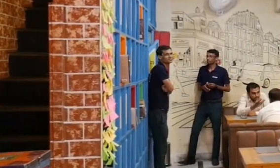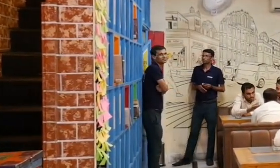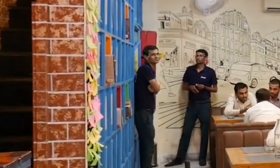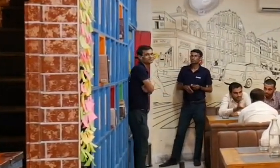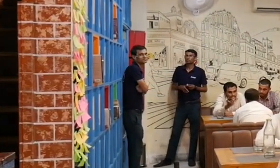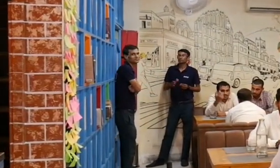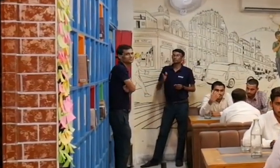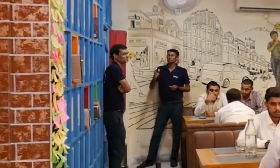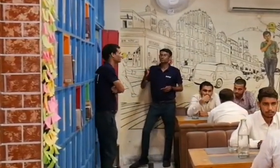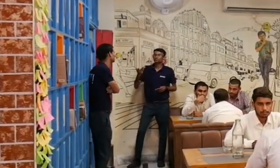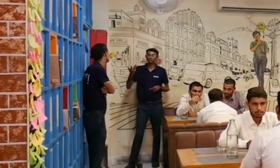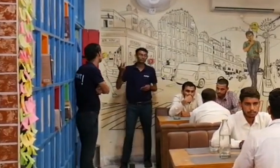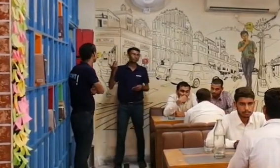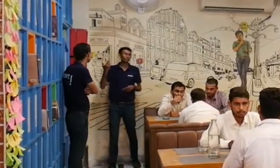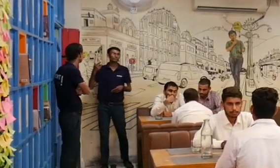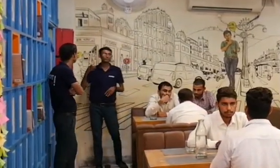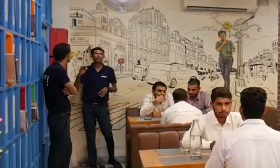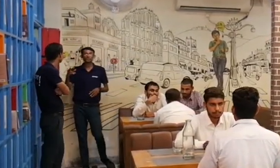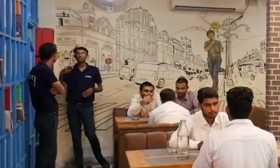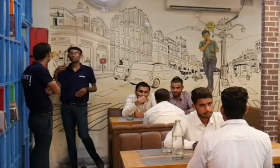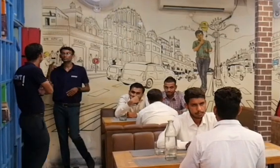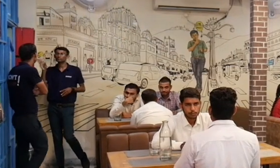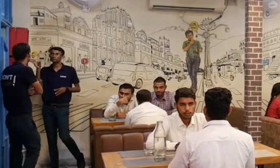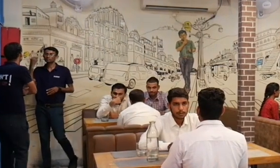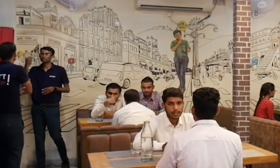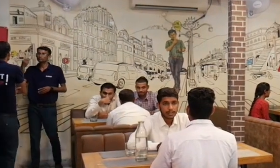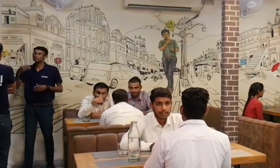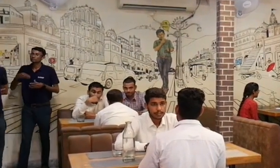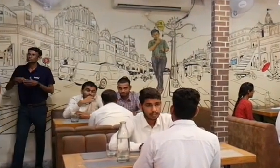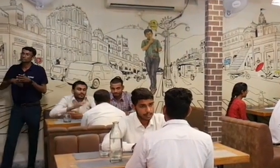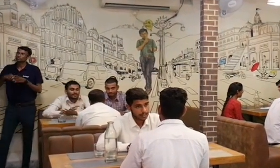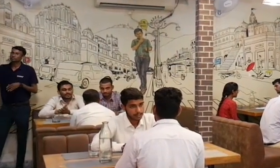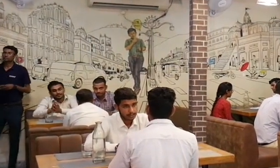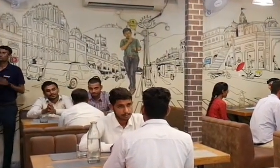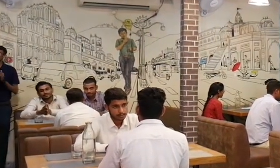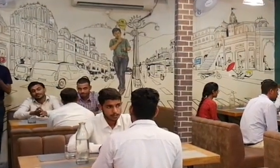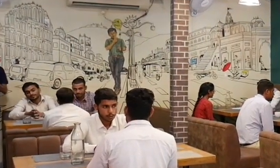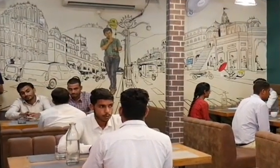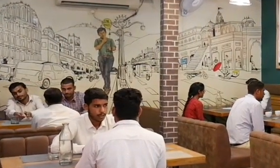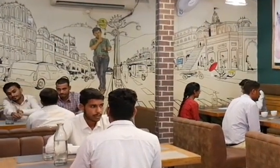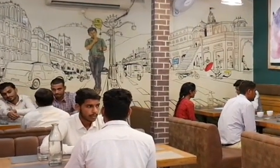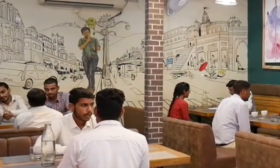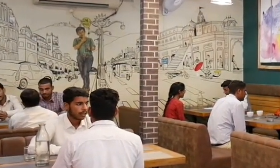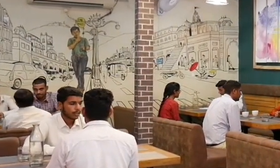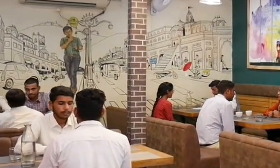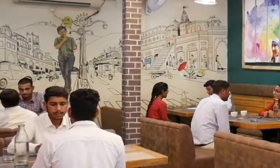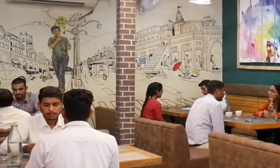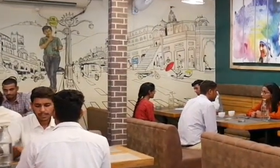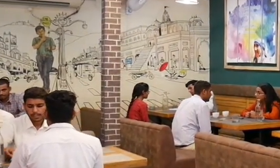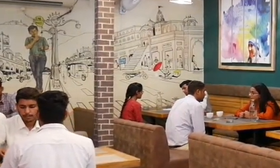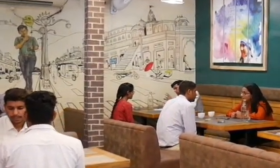this restaurant is managed by specially abled staff. I genuinely respect the concept of Vitthal's kitchen